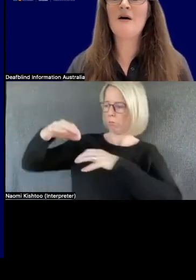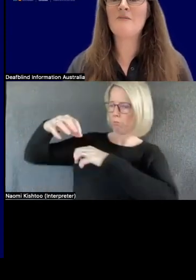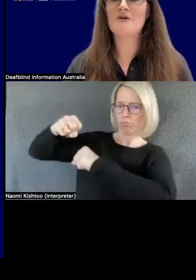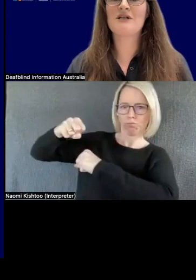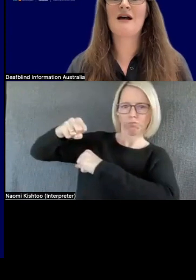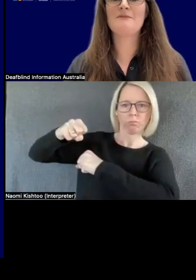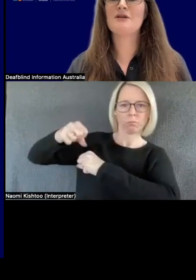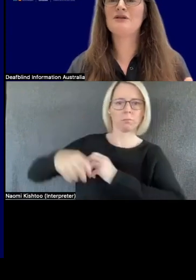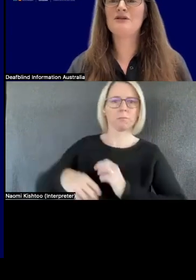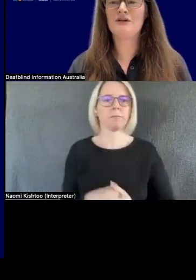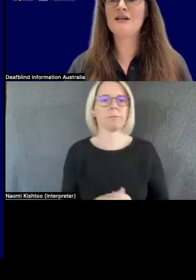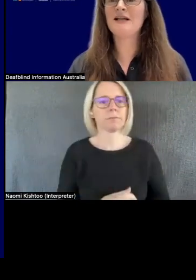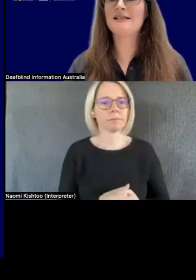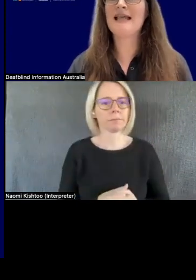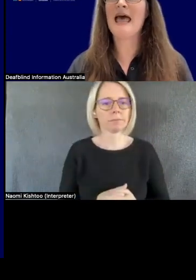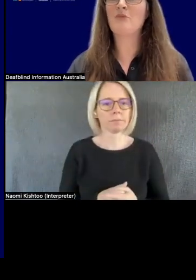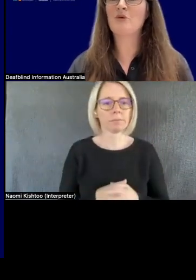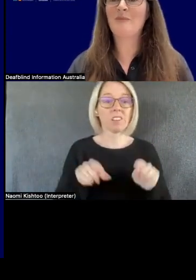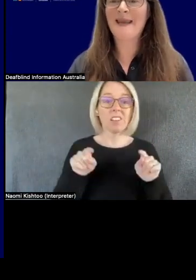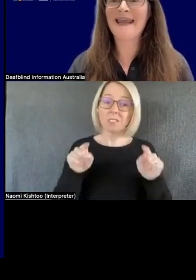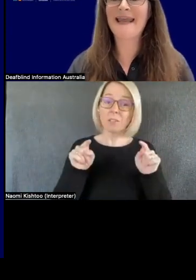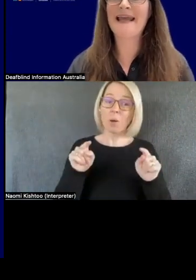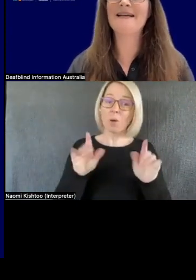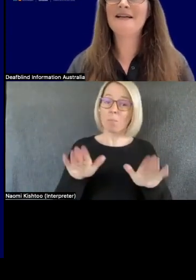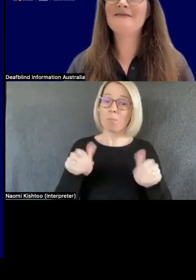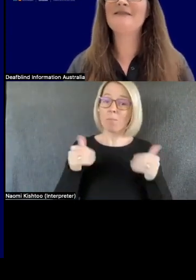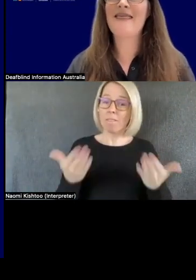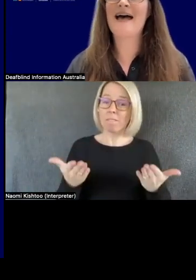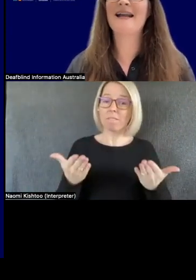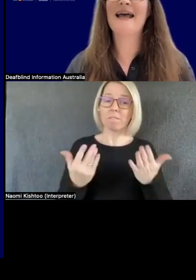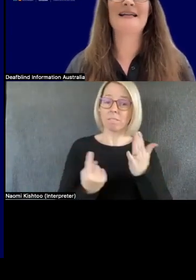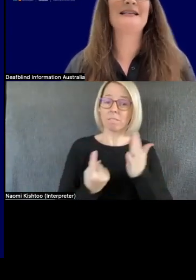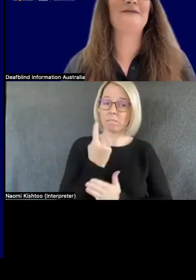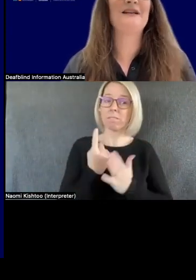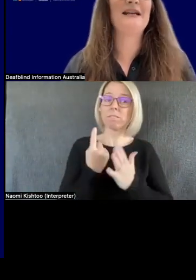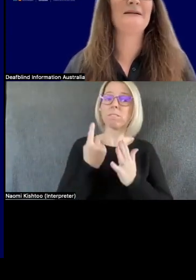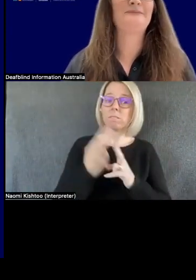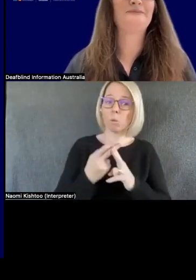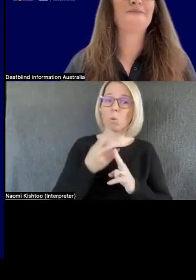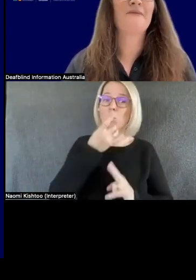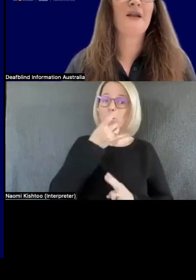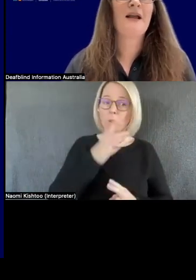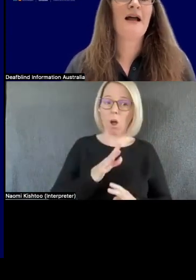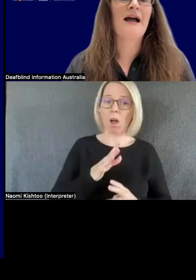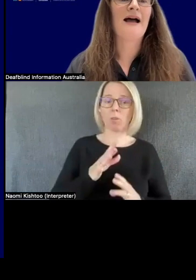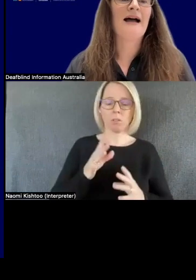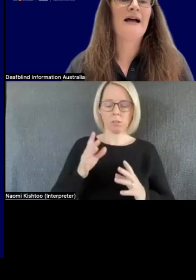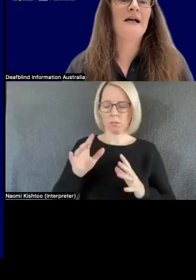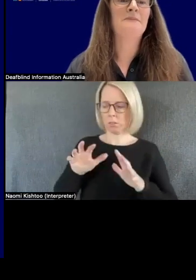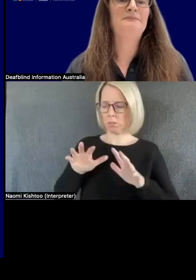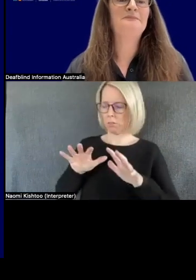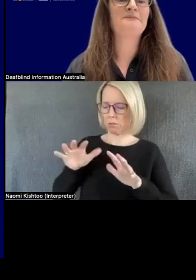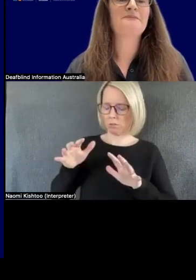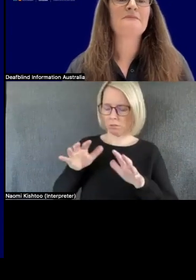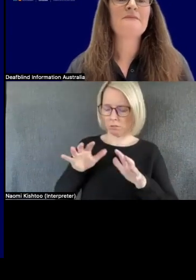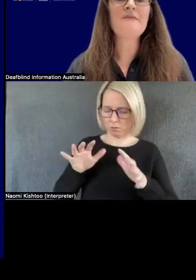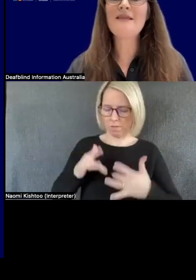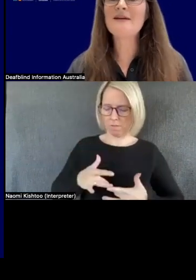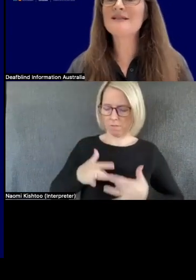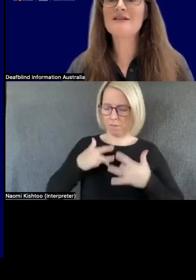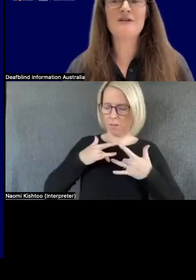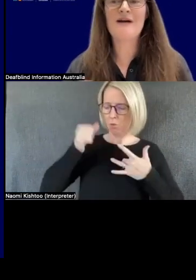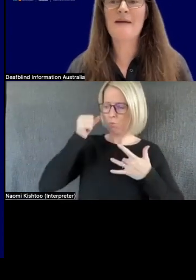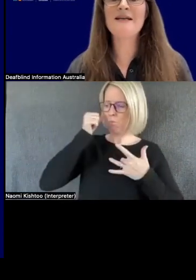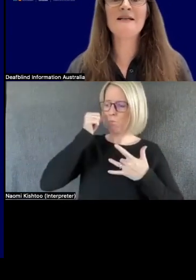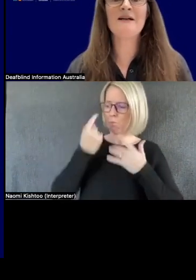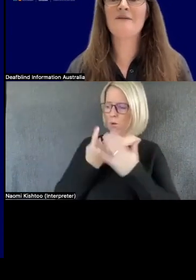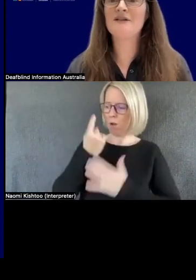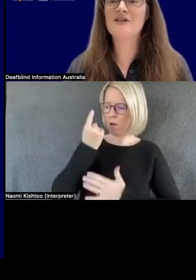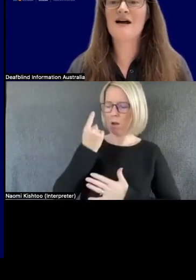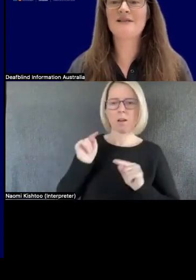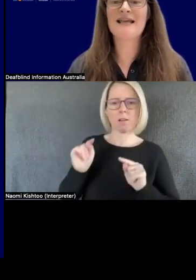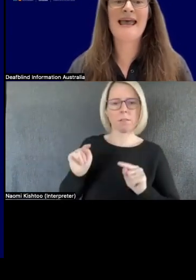lot more time to notice and prepare for that activity. There is no grabbing of the child’s